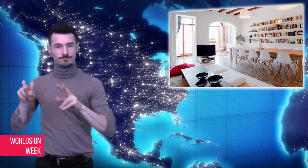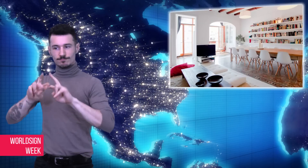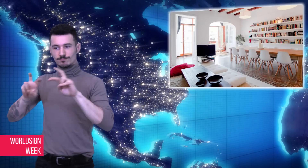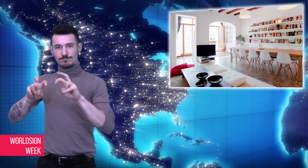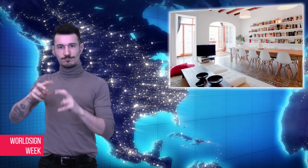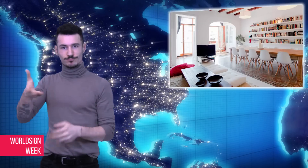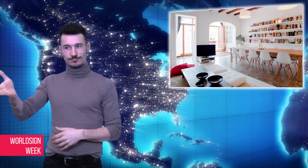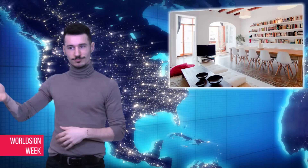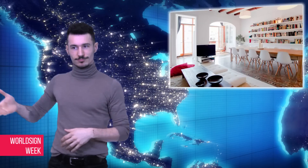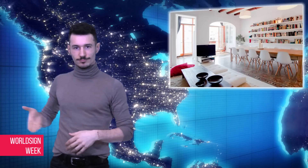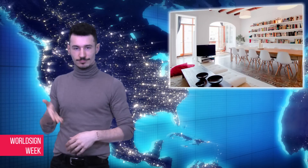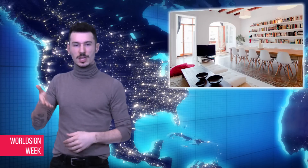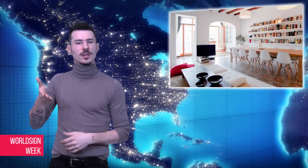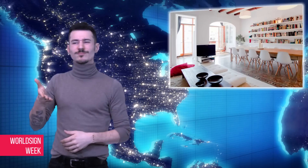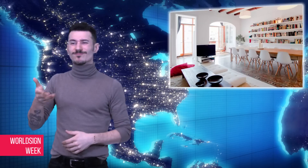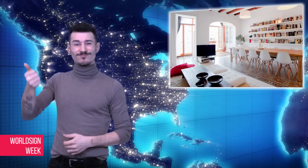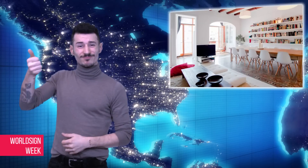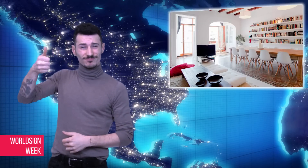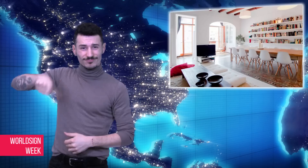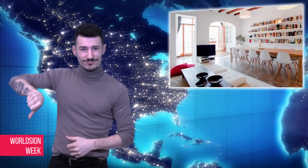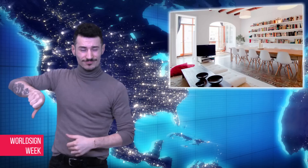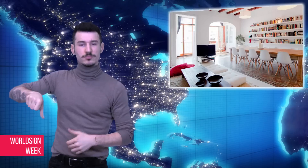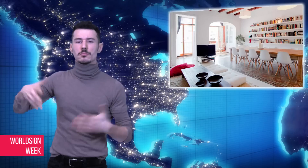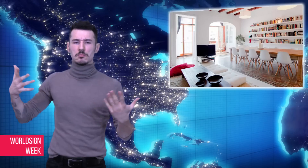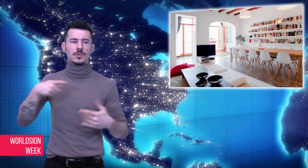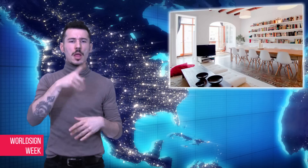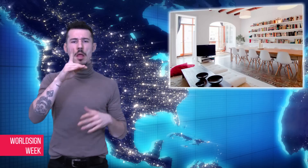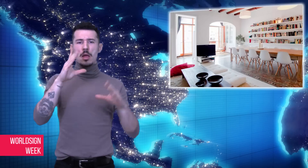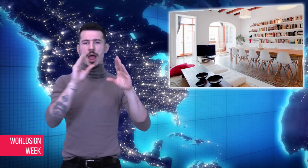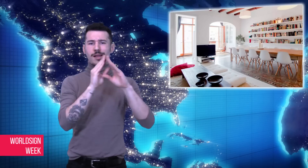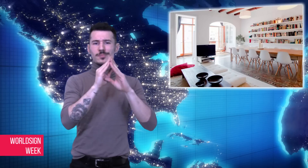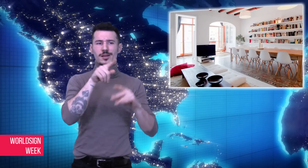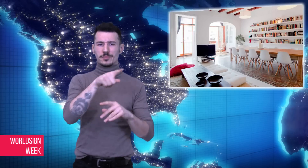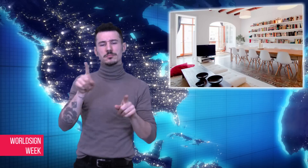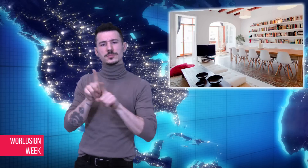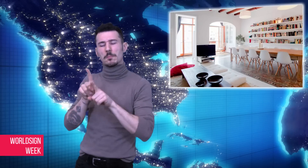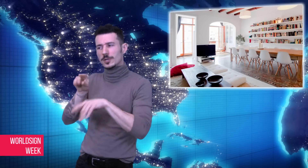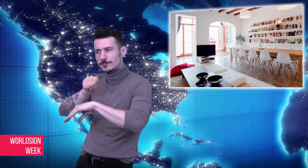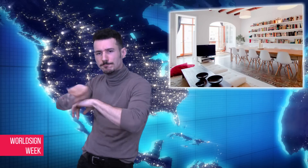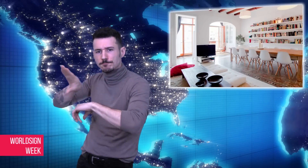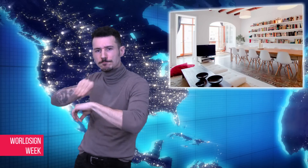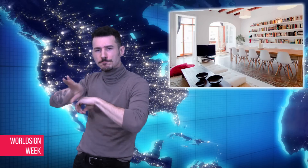USD fee, and if the property fails to pass inspection, the company would provide